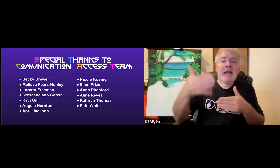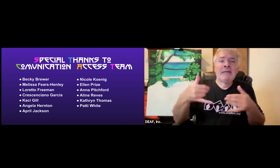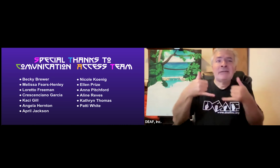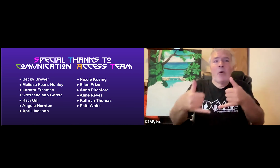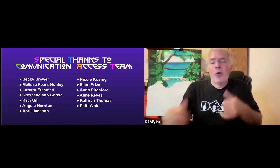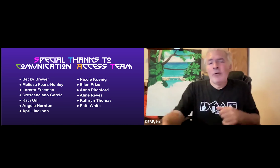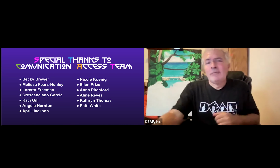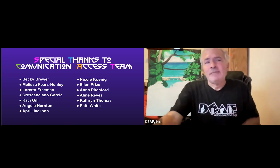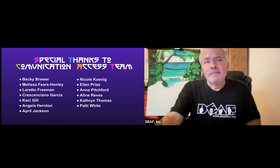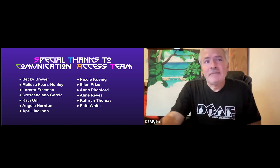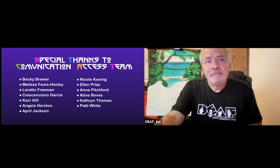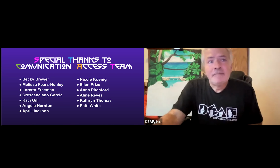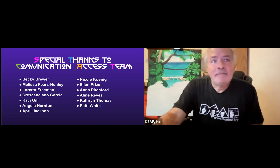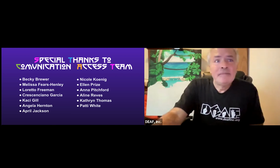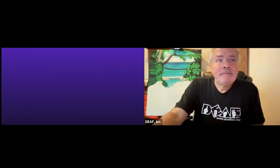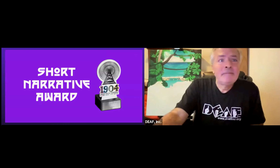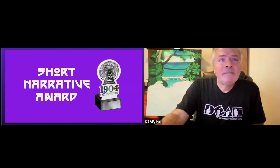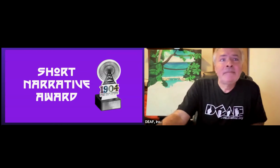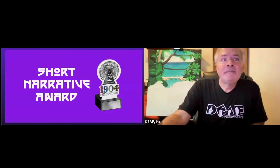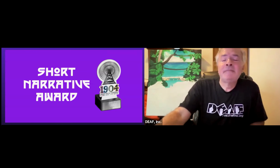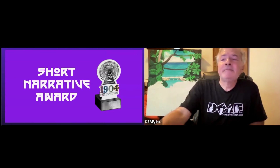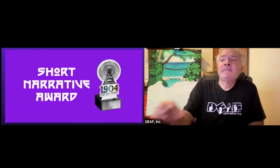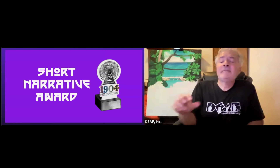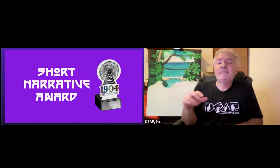And so now our next award.